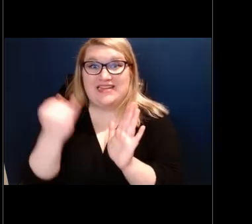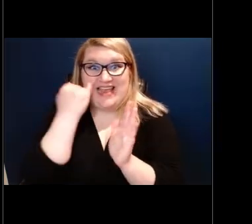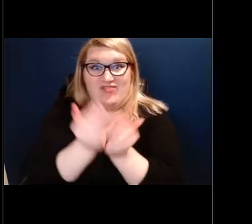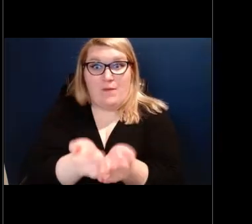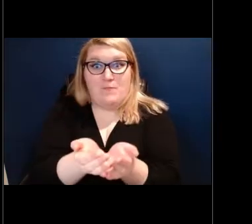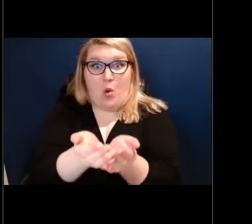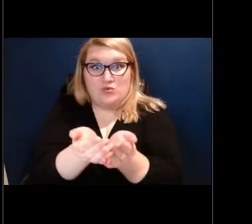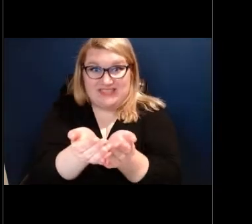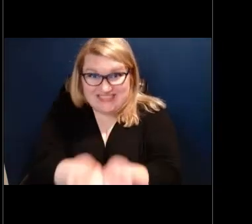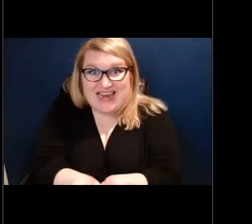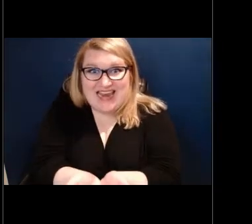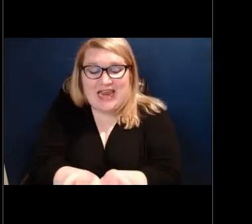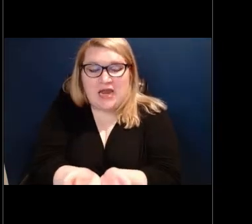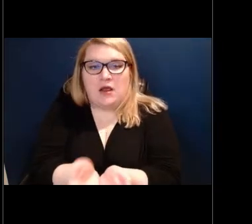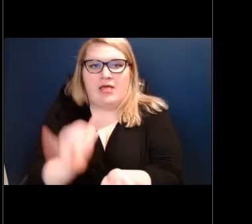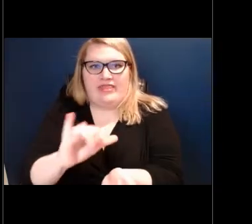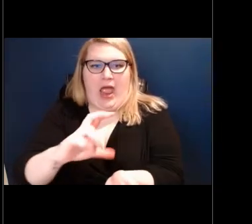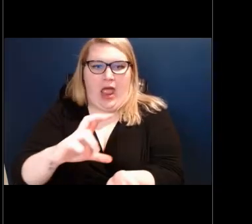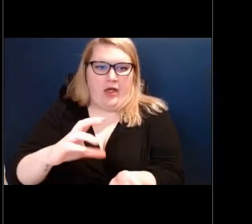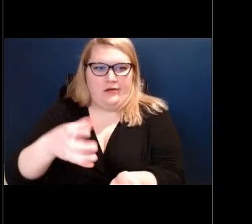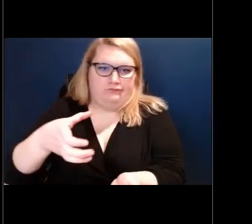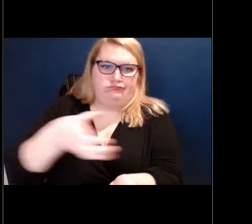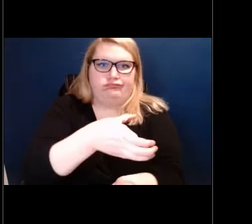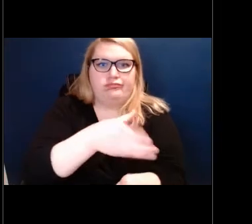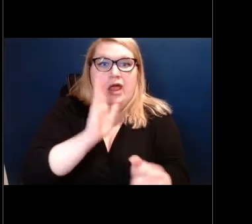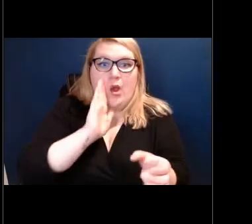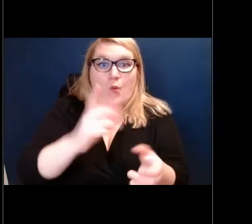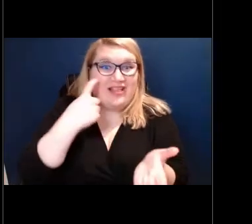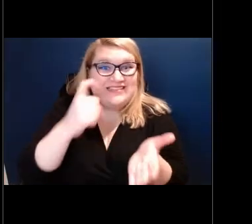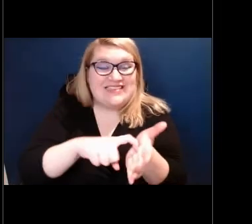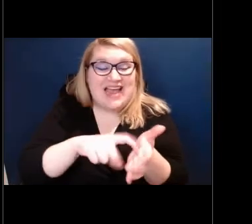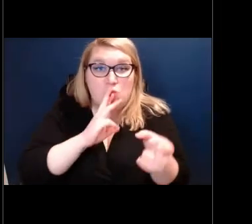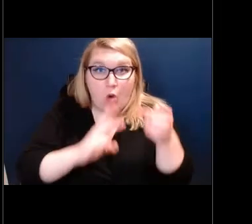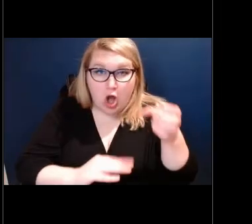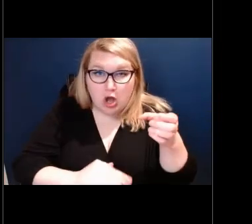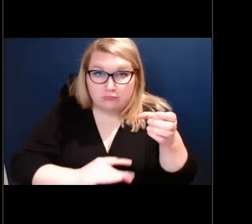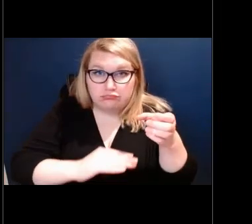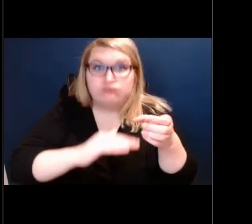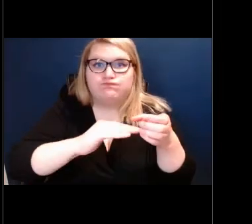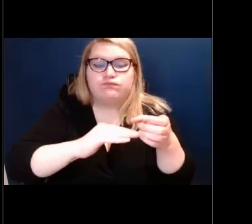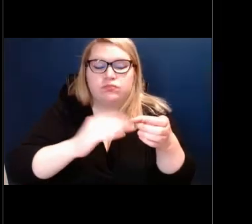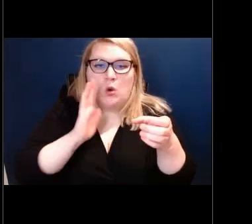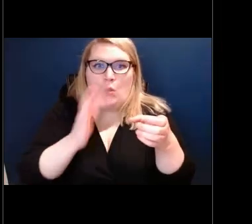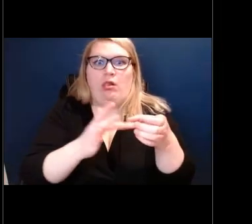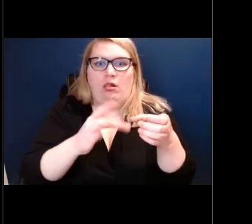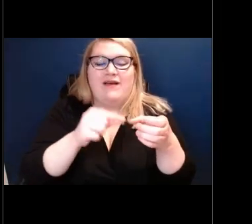it would actually detect the water and release the beacon, so it can go up and still continue to transmit